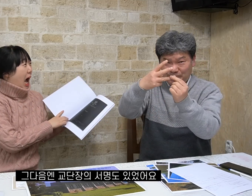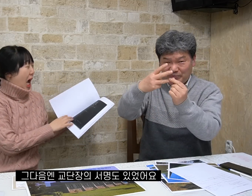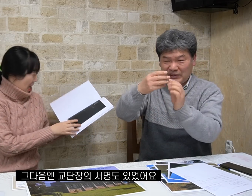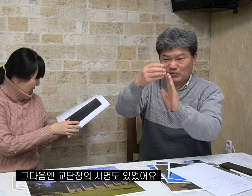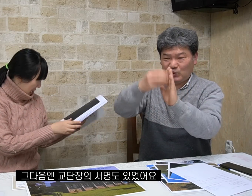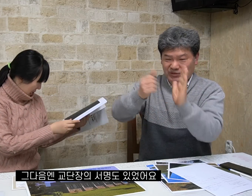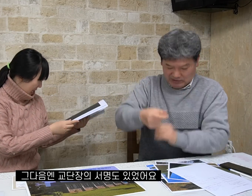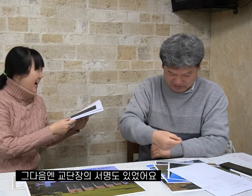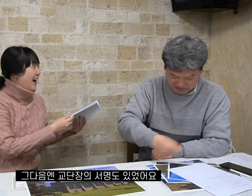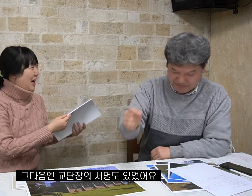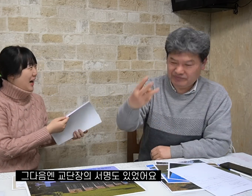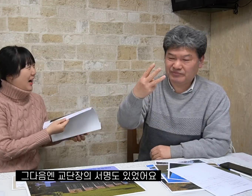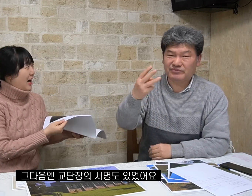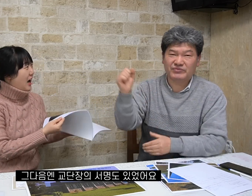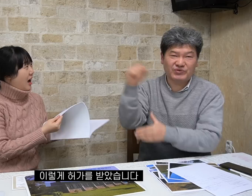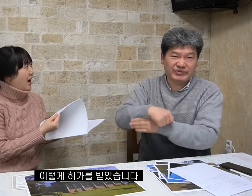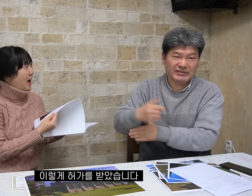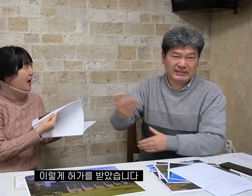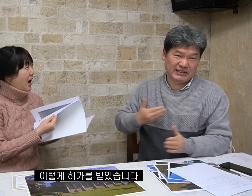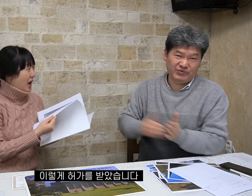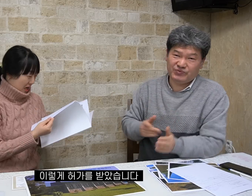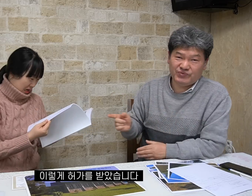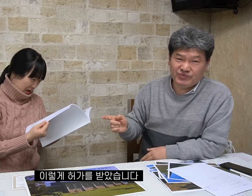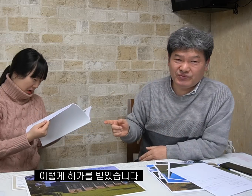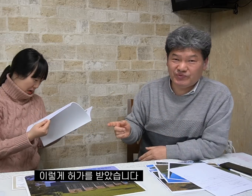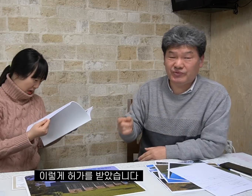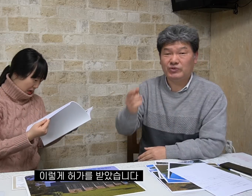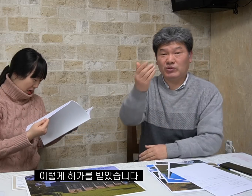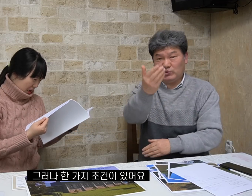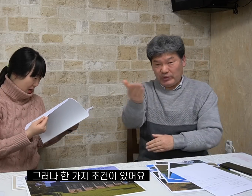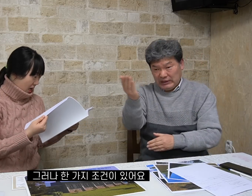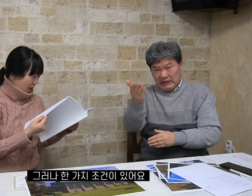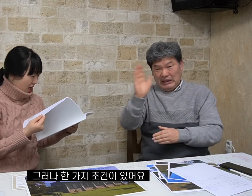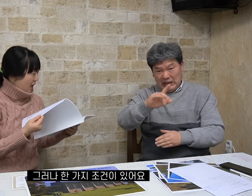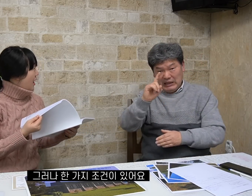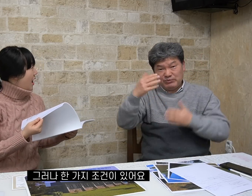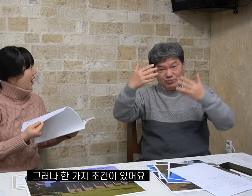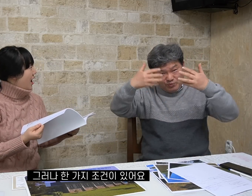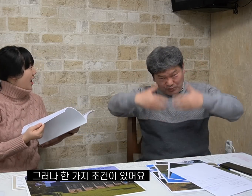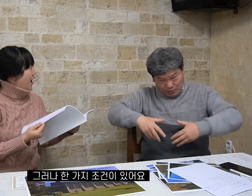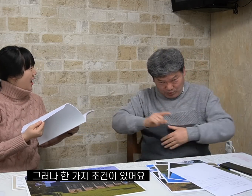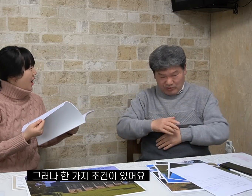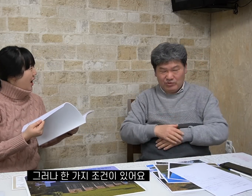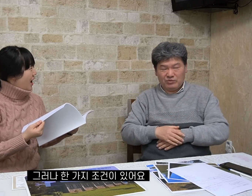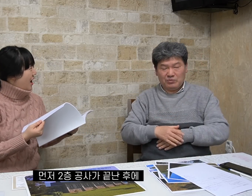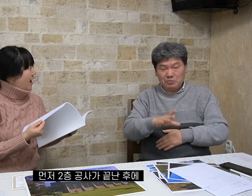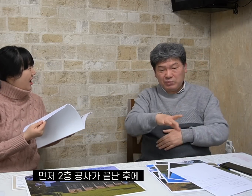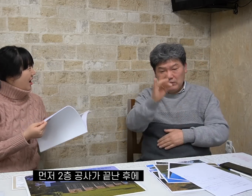Then there was the signature of the denomination. This is how I got permission. But there is one condition.